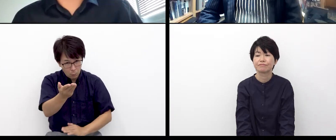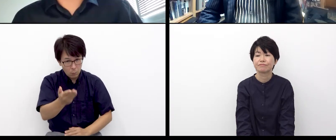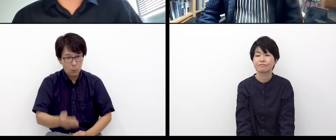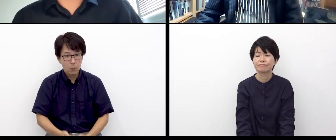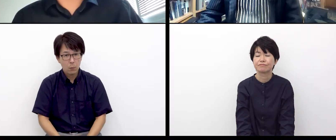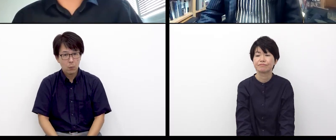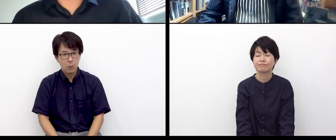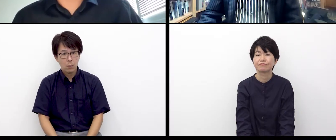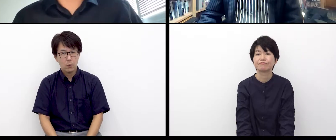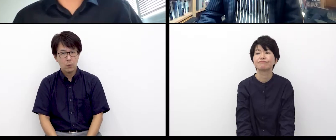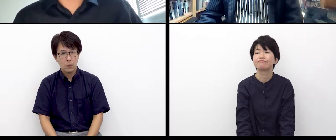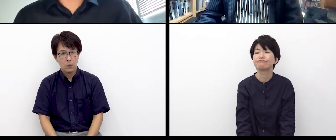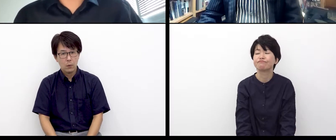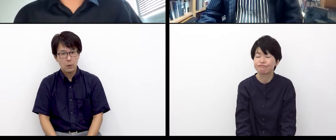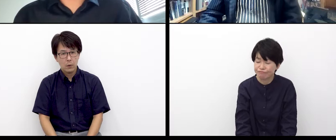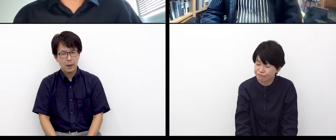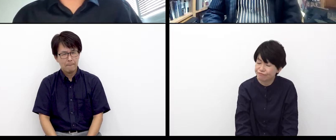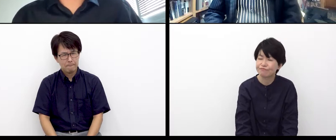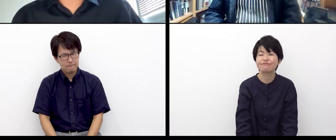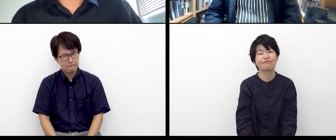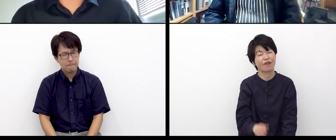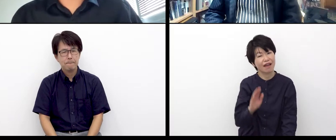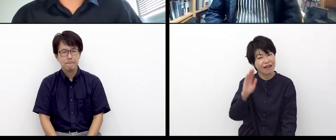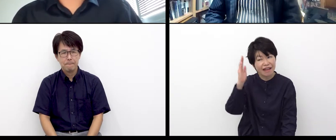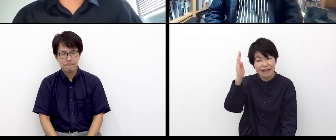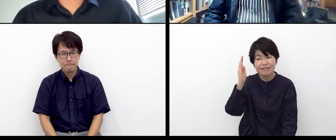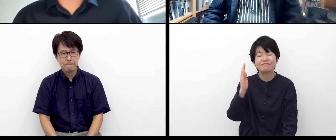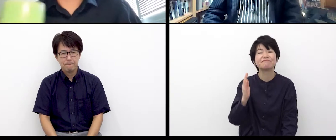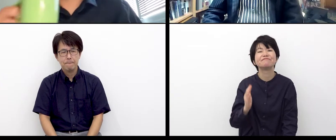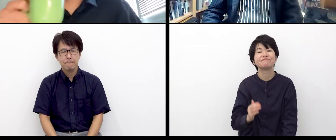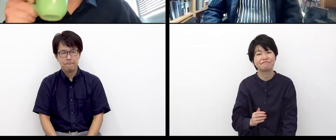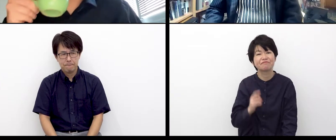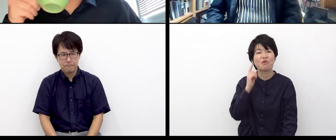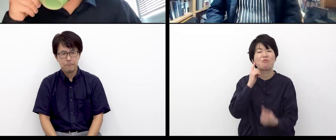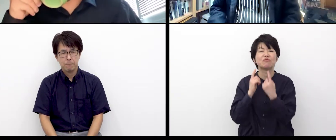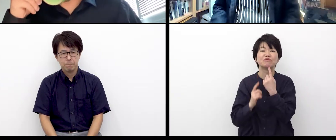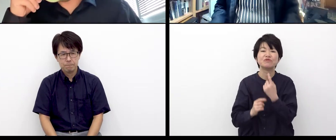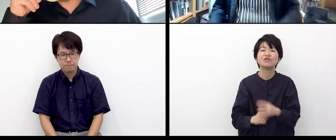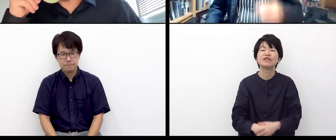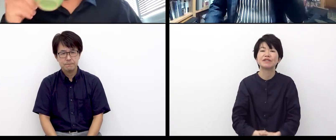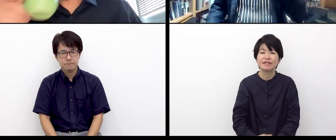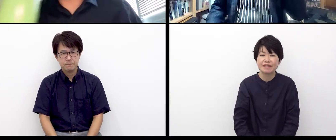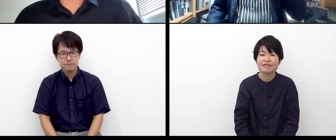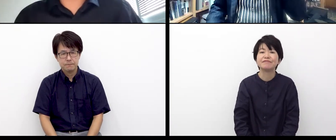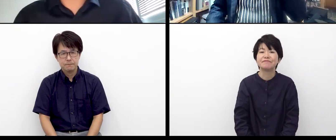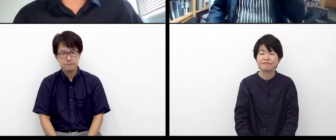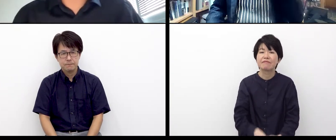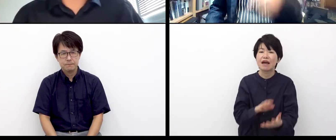I think we can never say so at all. It’s getting better